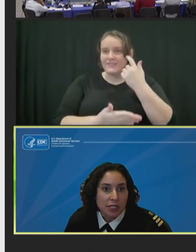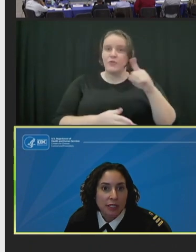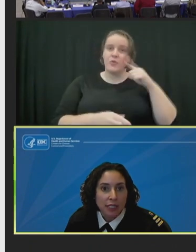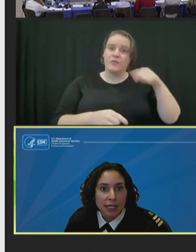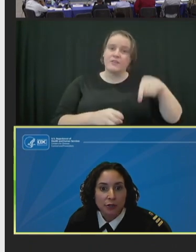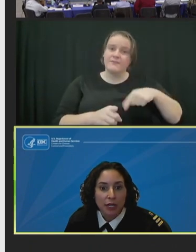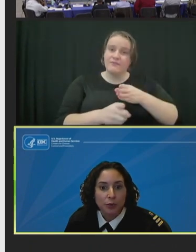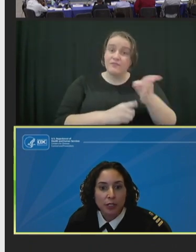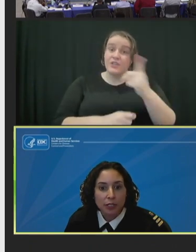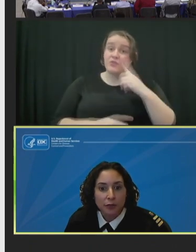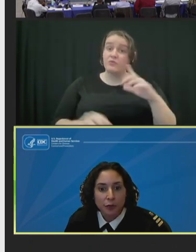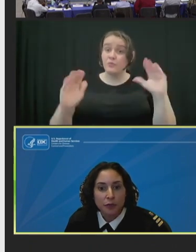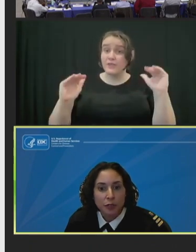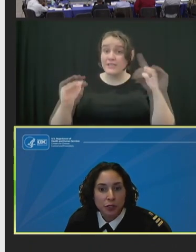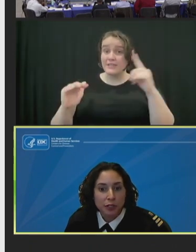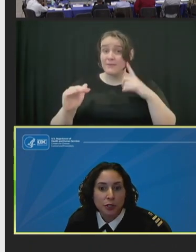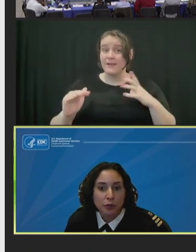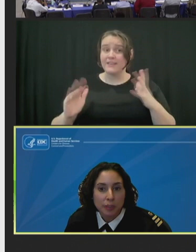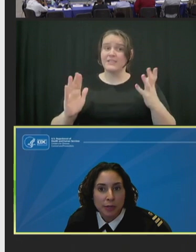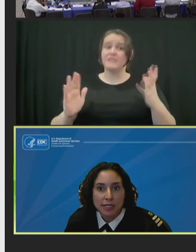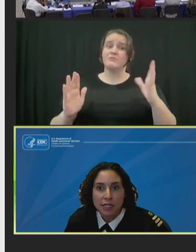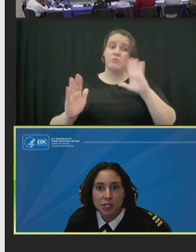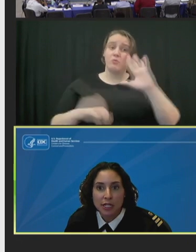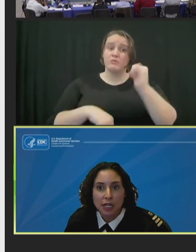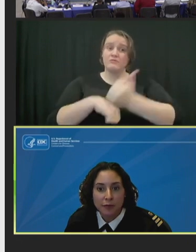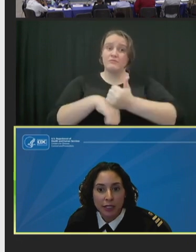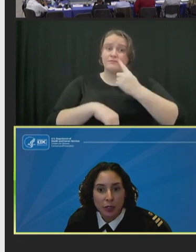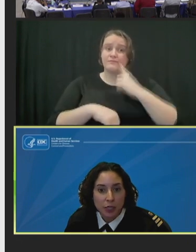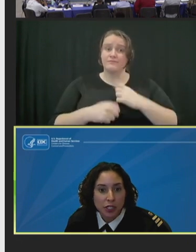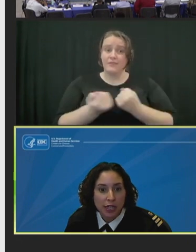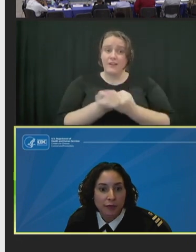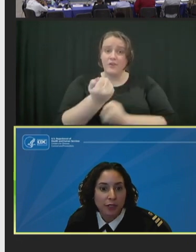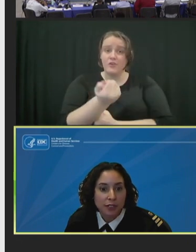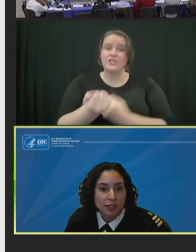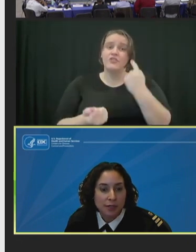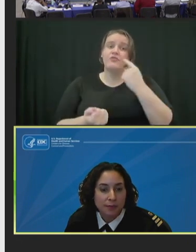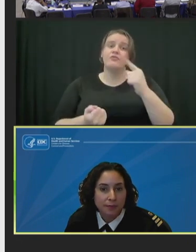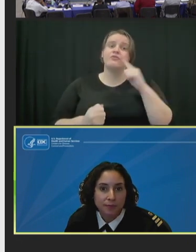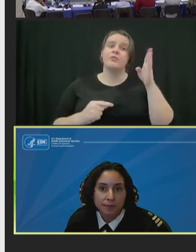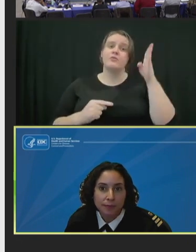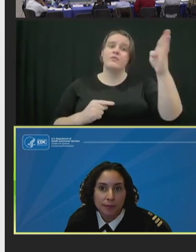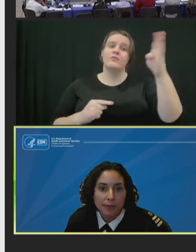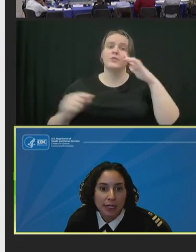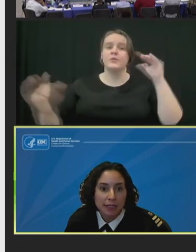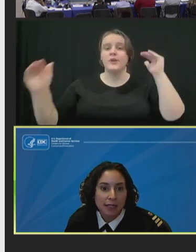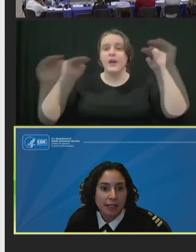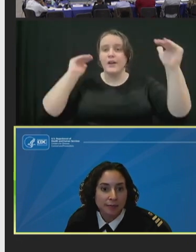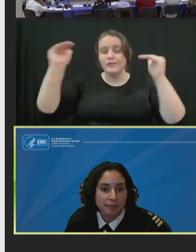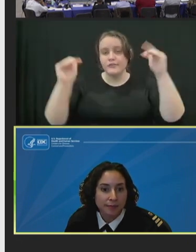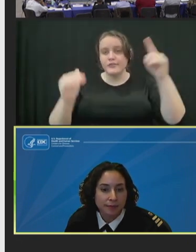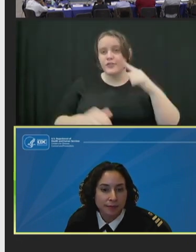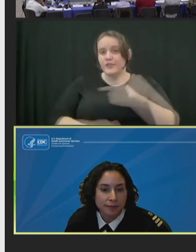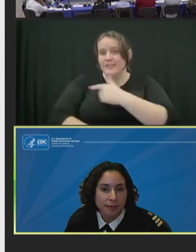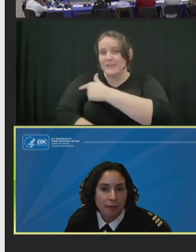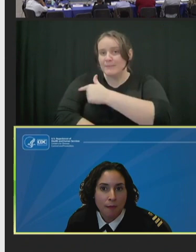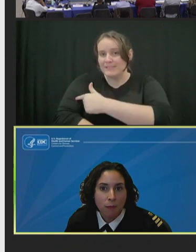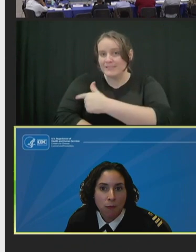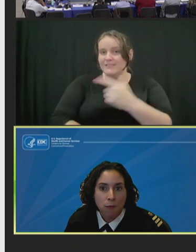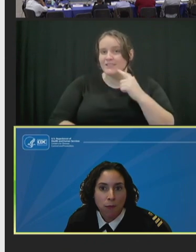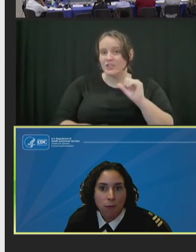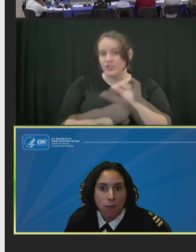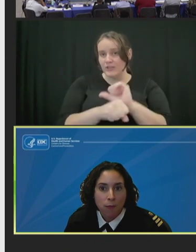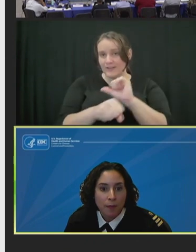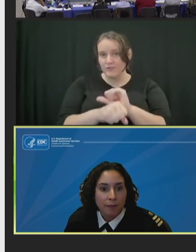to lay the groundwork for future adult immunization evaluation efforts. Next slide.